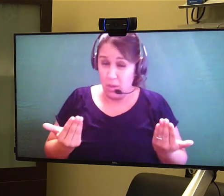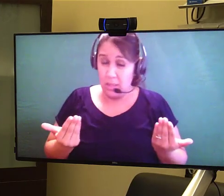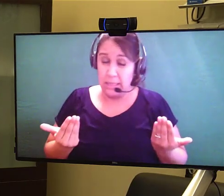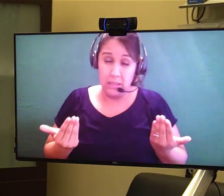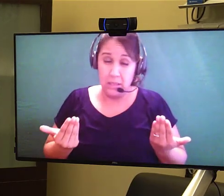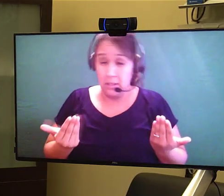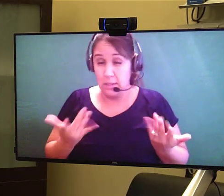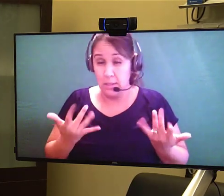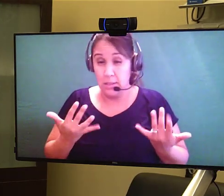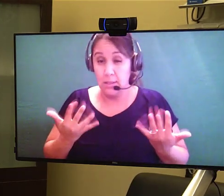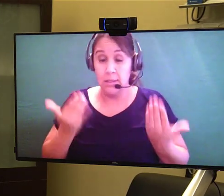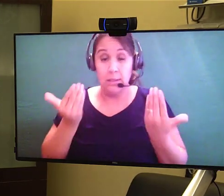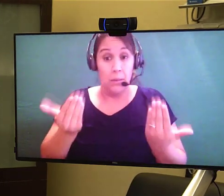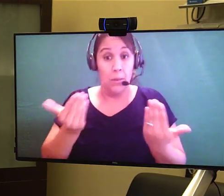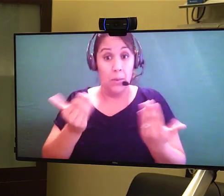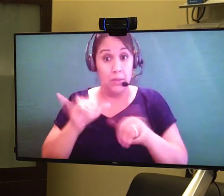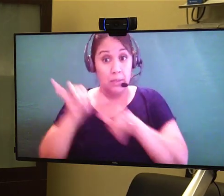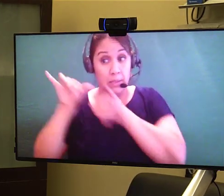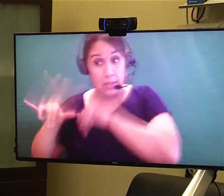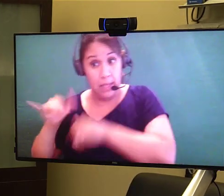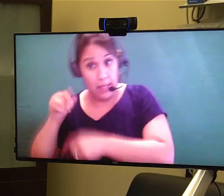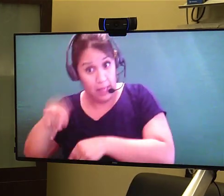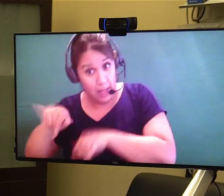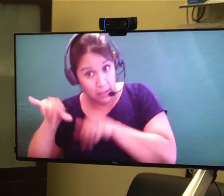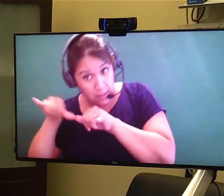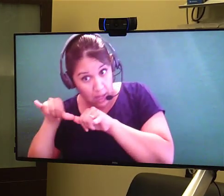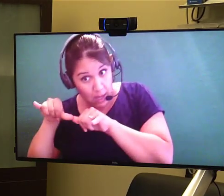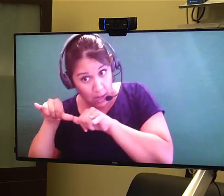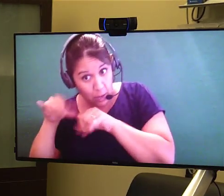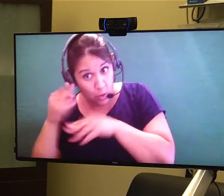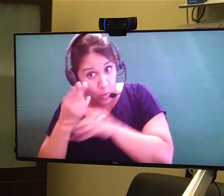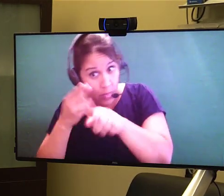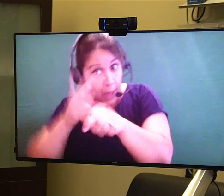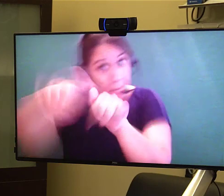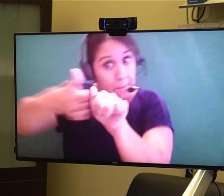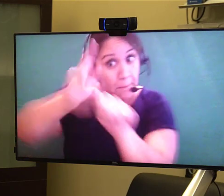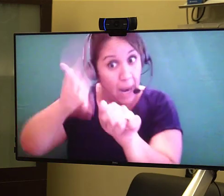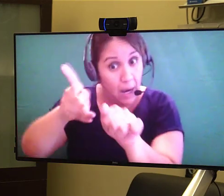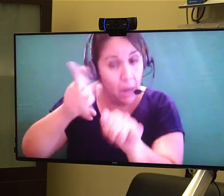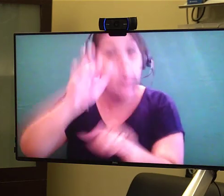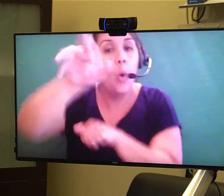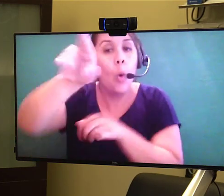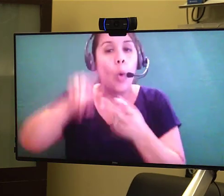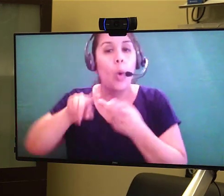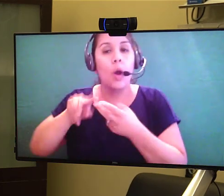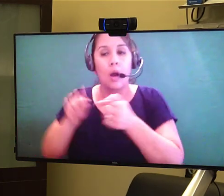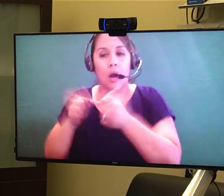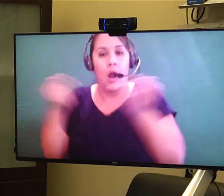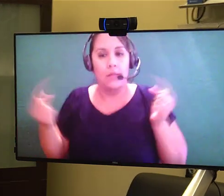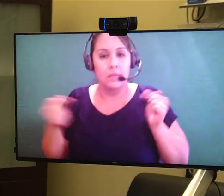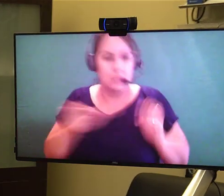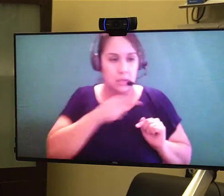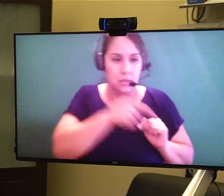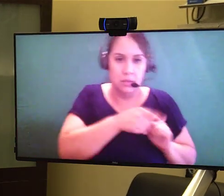and have gone through specialized ASL training to ensure that they are more qualified to interpret in a number of medical settings.